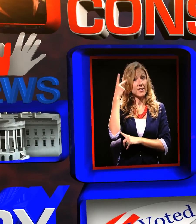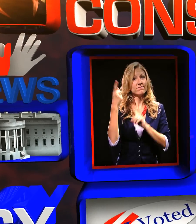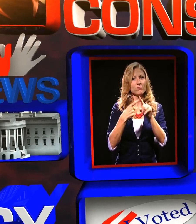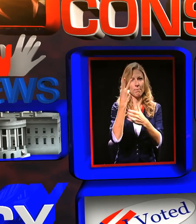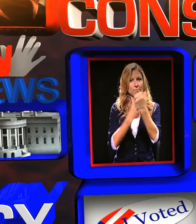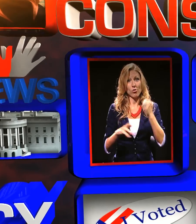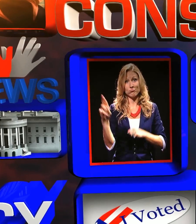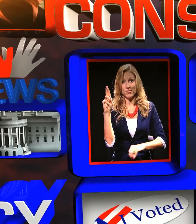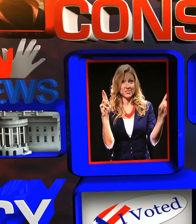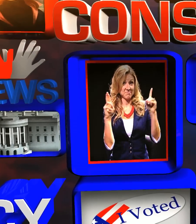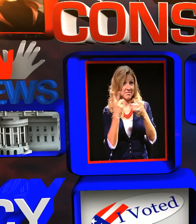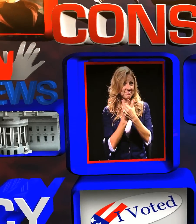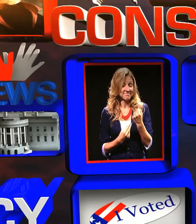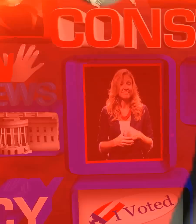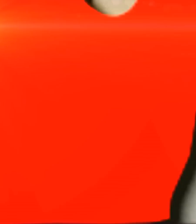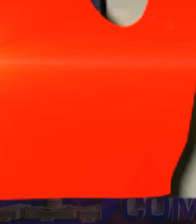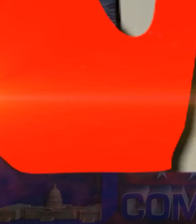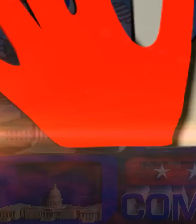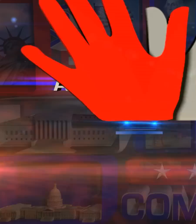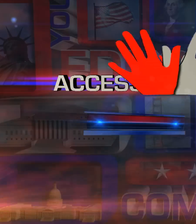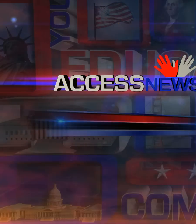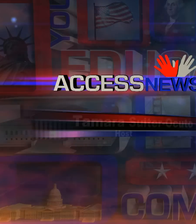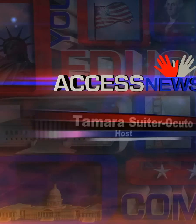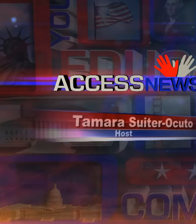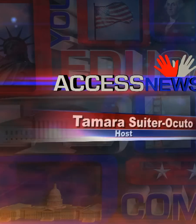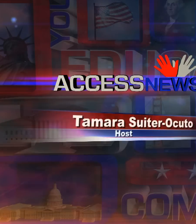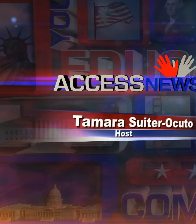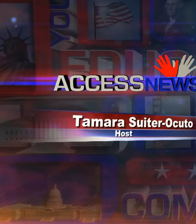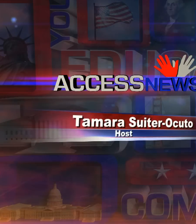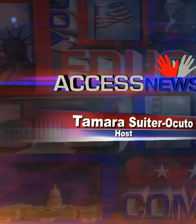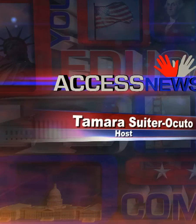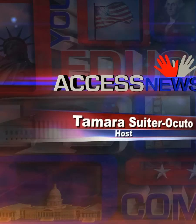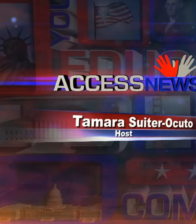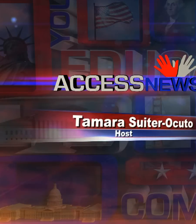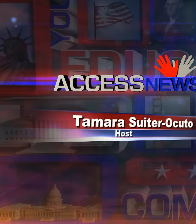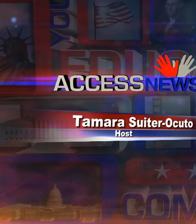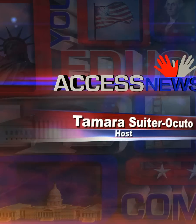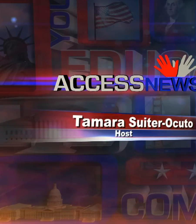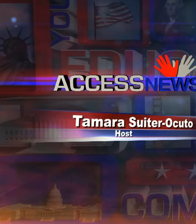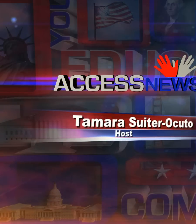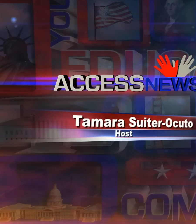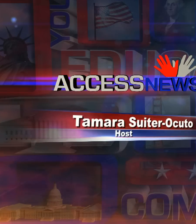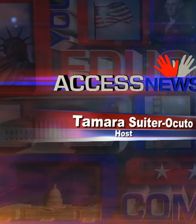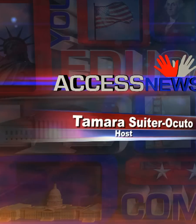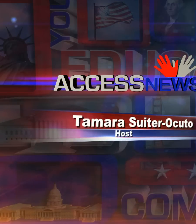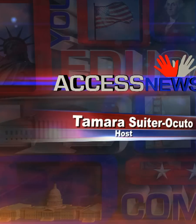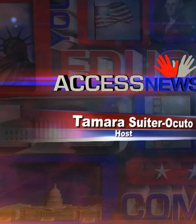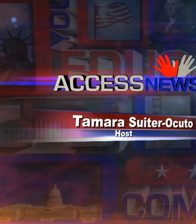and politicians from both sides of the isle. Join me and Ken Herman, journalist for the Austin